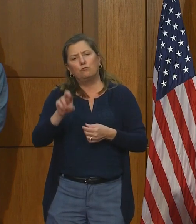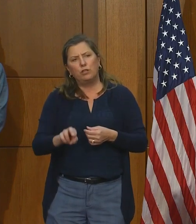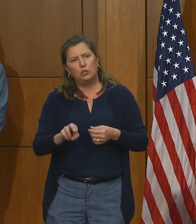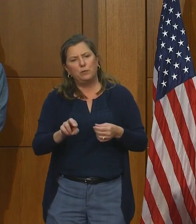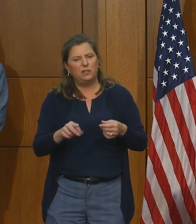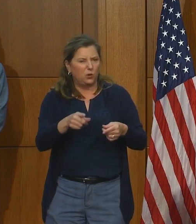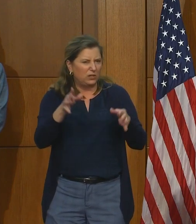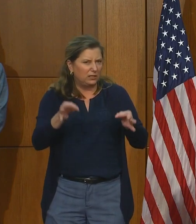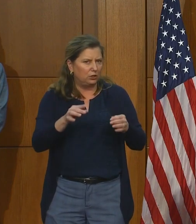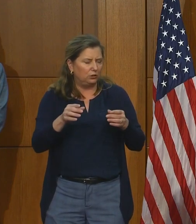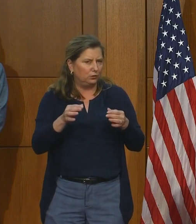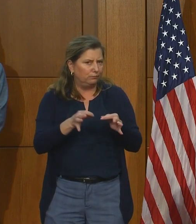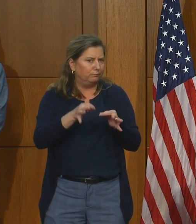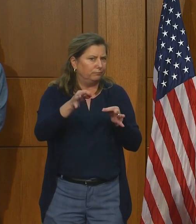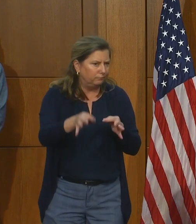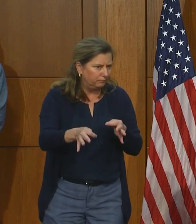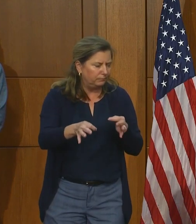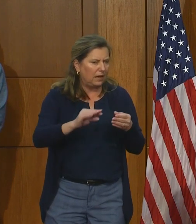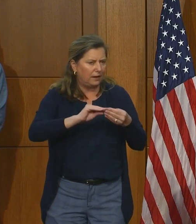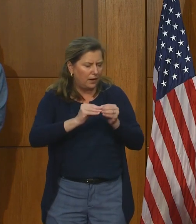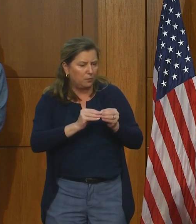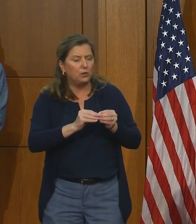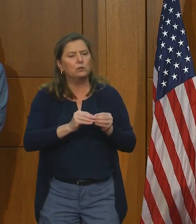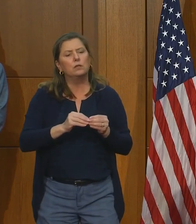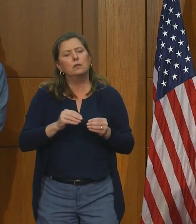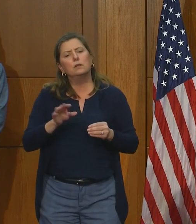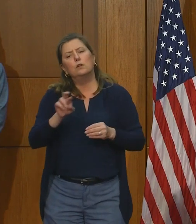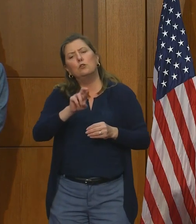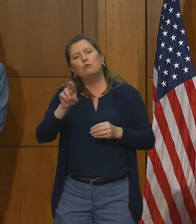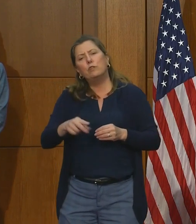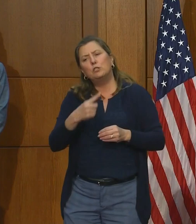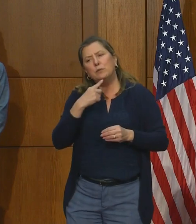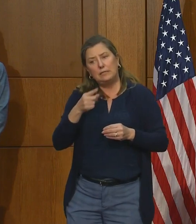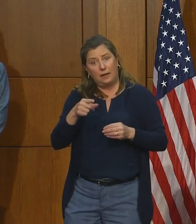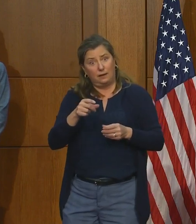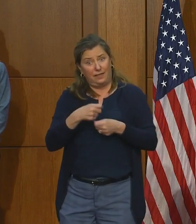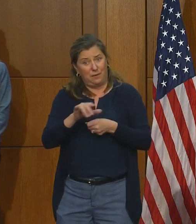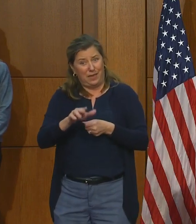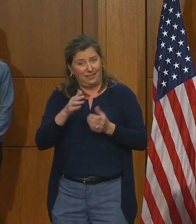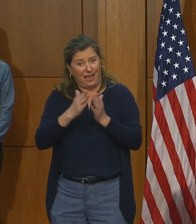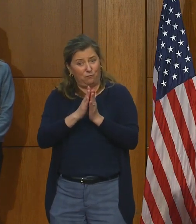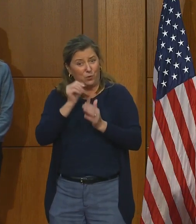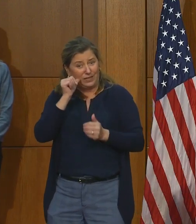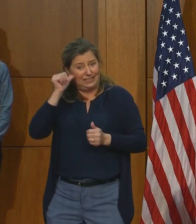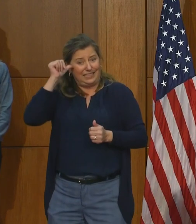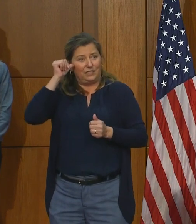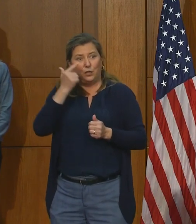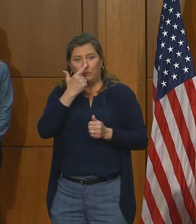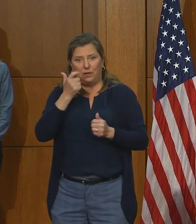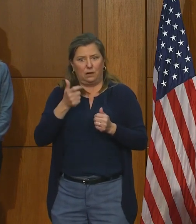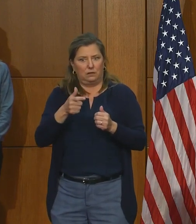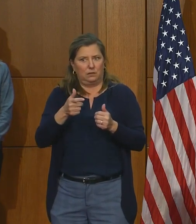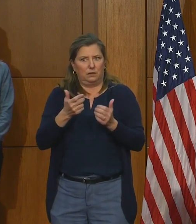THE MOBILE DATA PERCENT POSITIVITY- I DON'T SHOWING THE HEALTH DISTRICT RIGHT NOW BUT